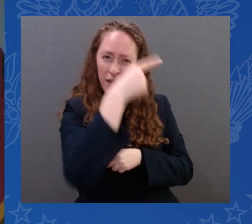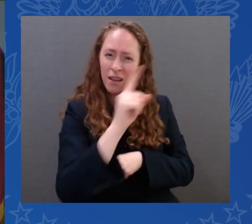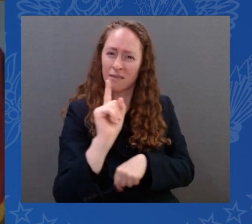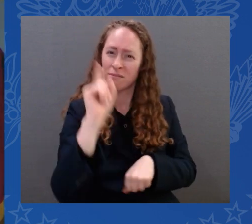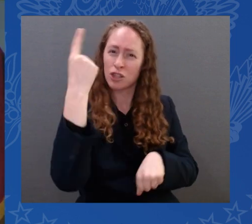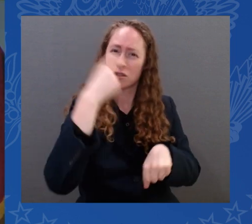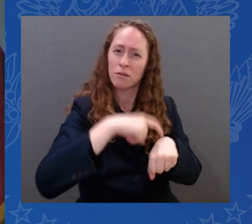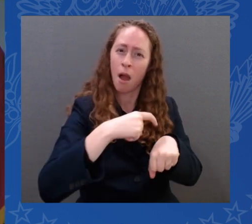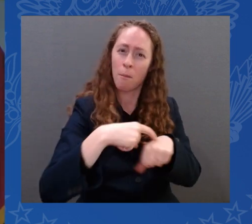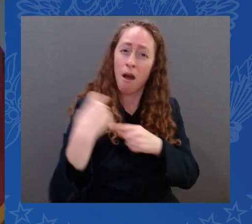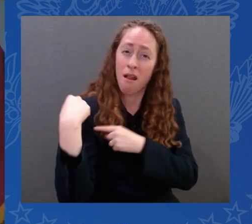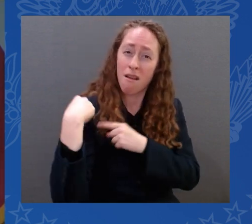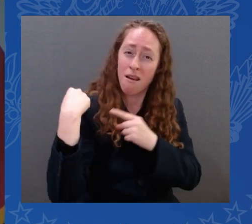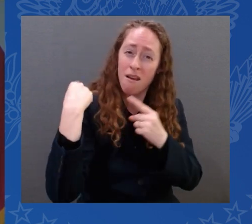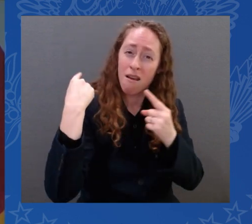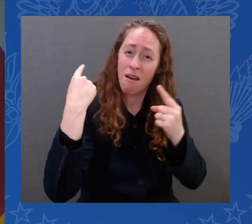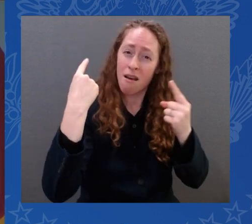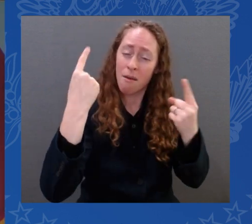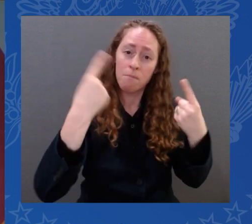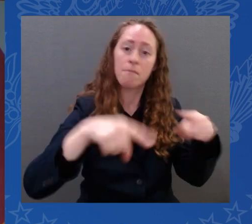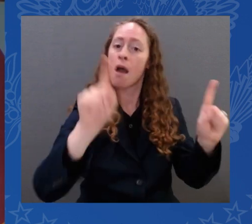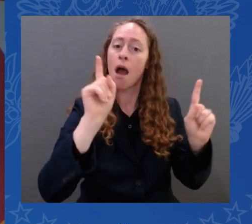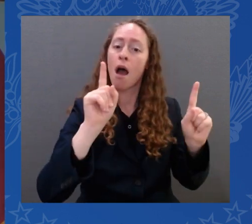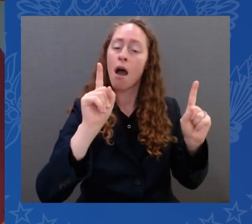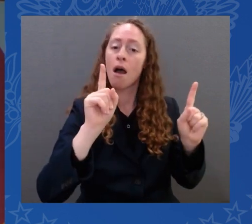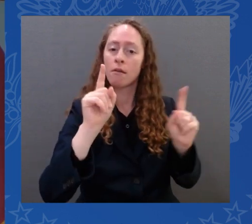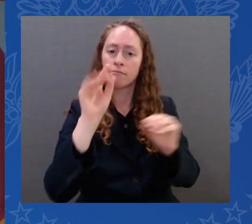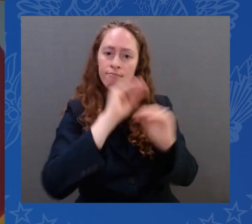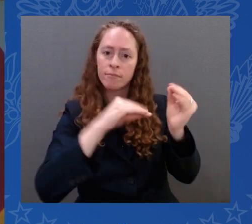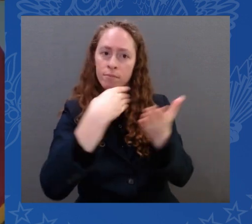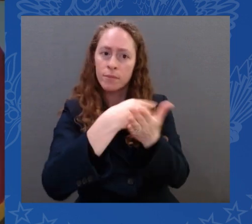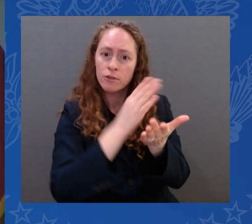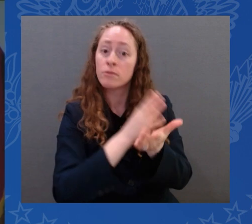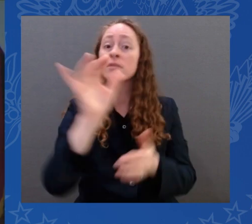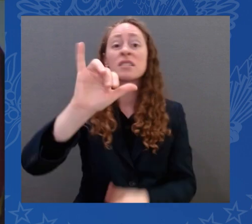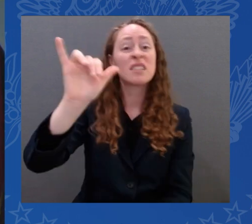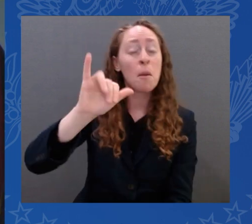Fiji, assisting the FBI in seizing the yacht of an oligarch.